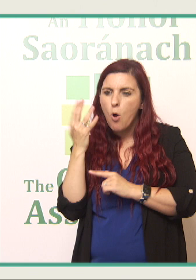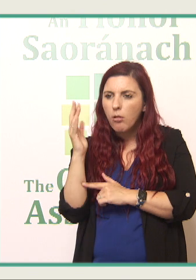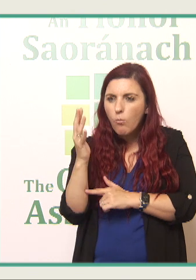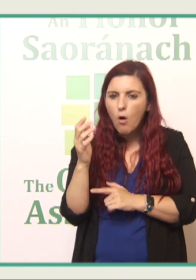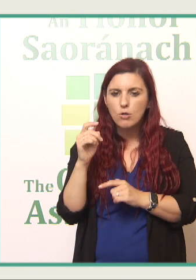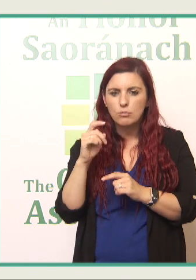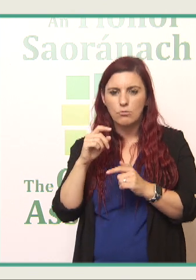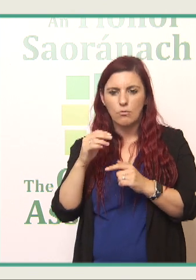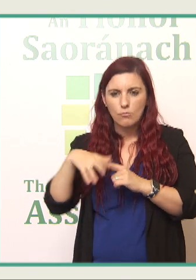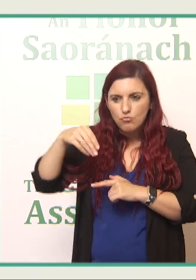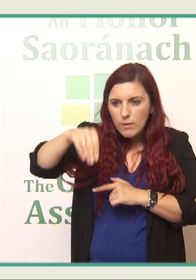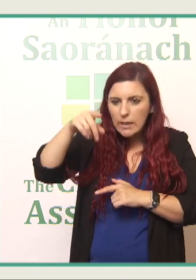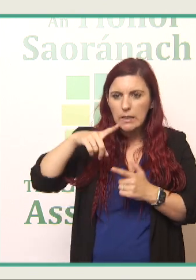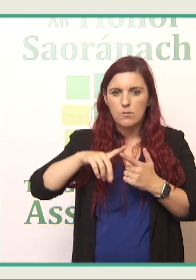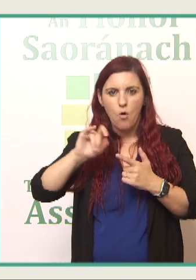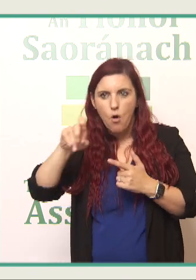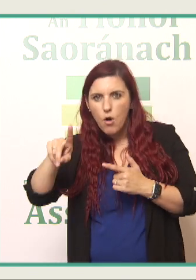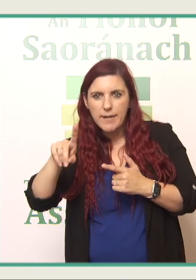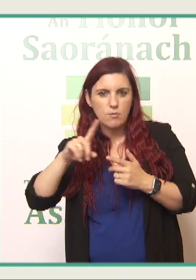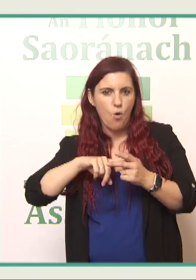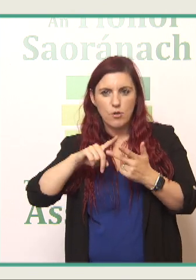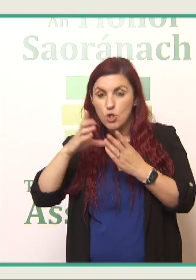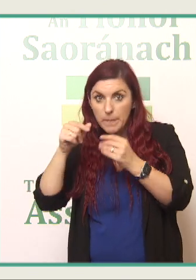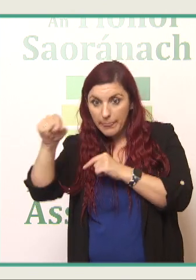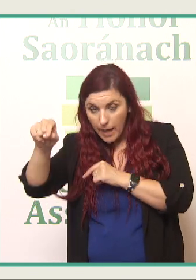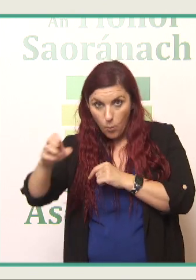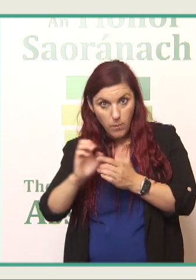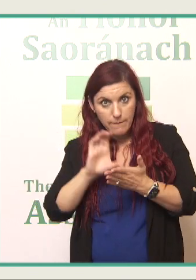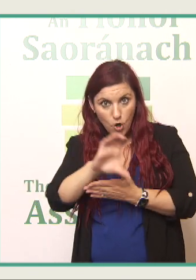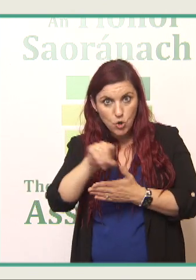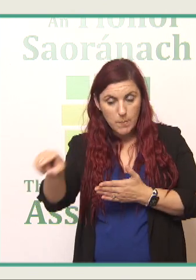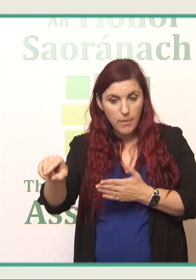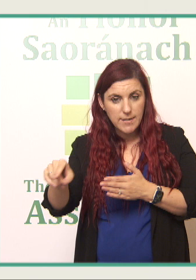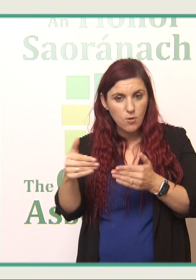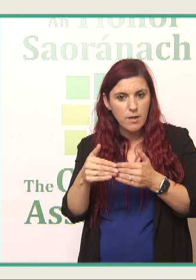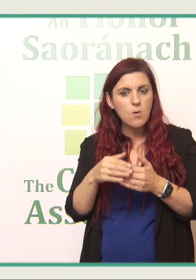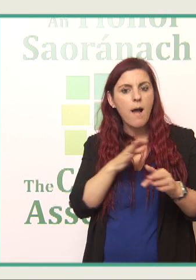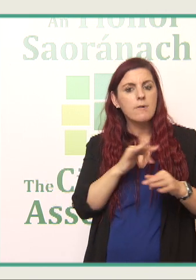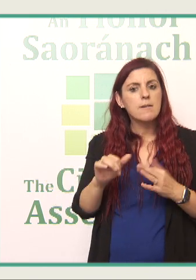um Orchard we'll give you some funding and some advice on how to do so within six months we had